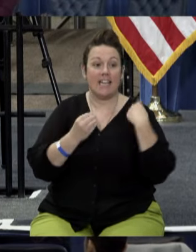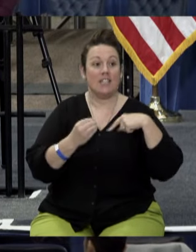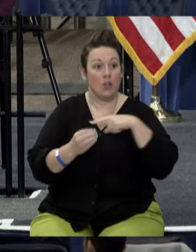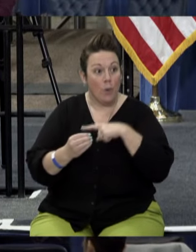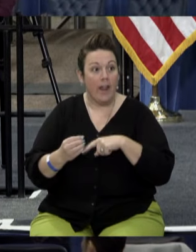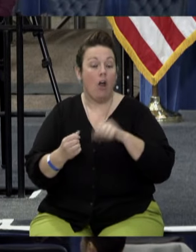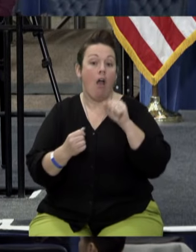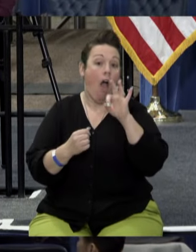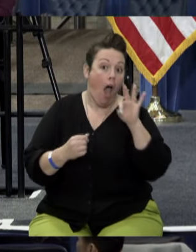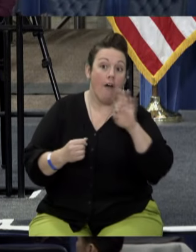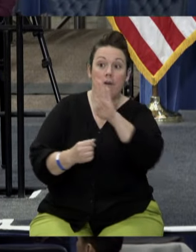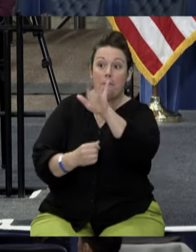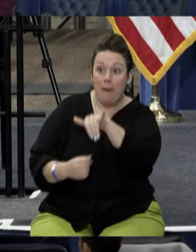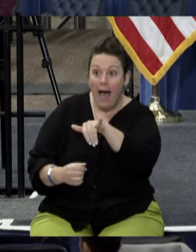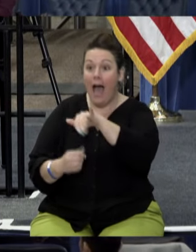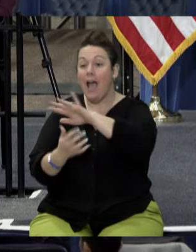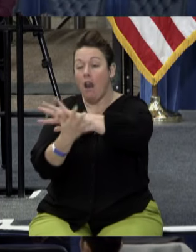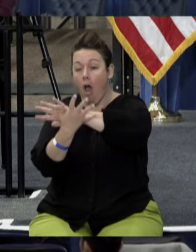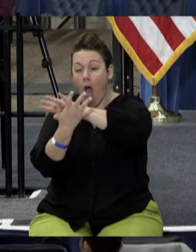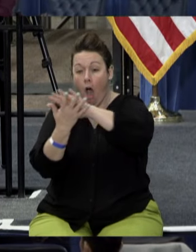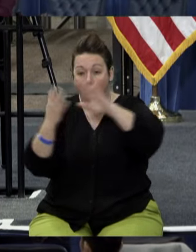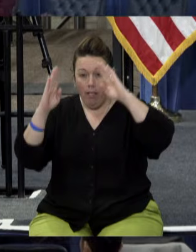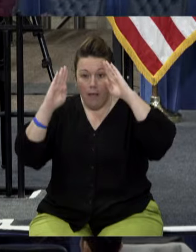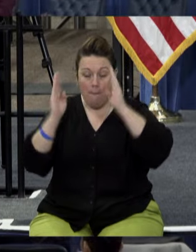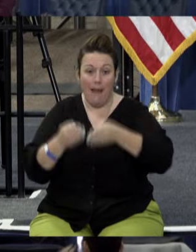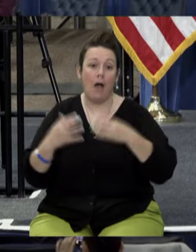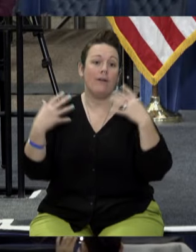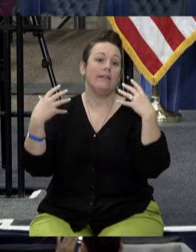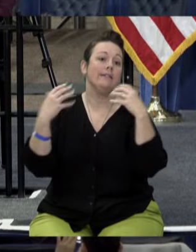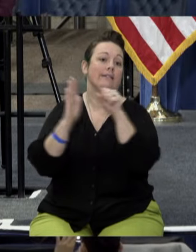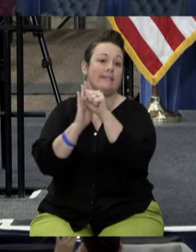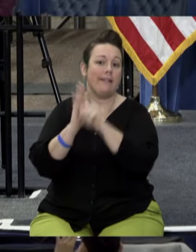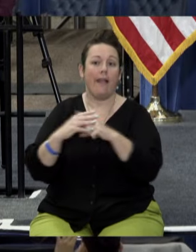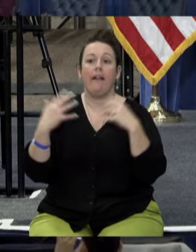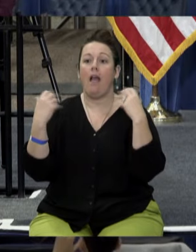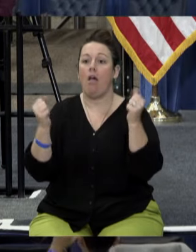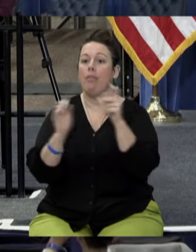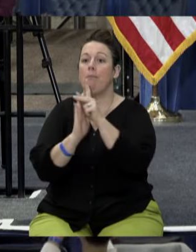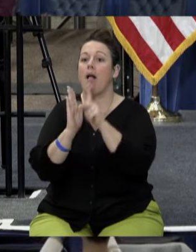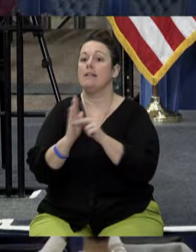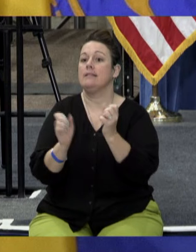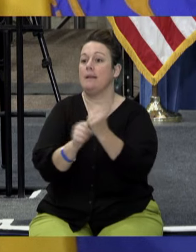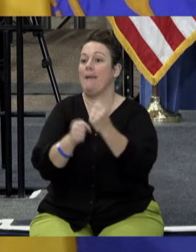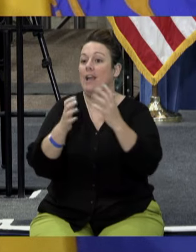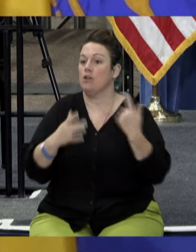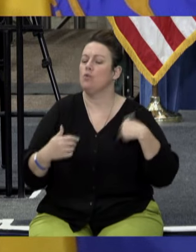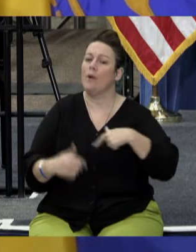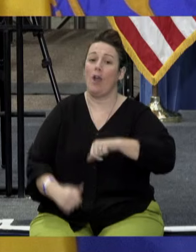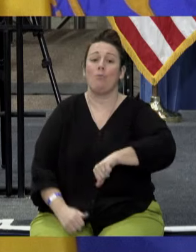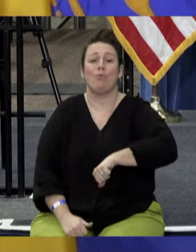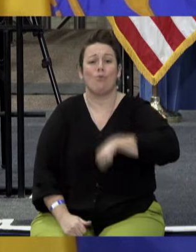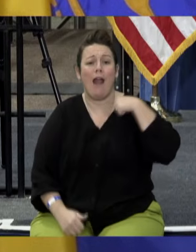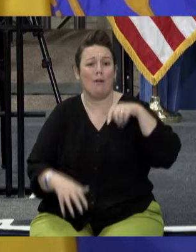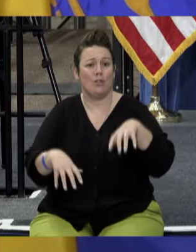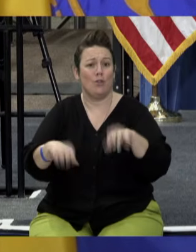and all about state health policymakers. We're very proud to host the RAISE Act